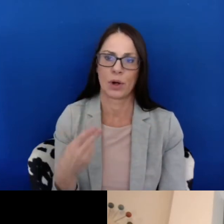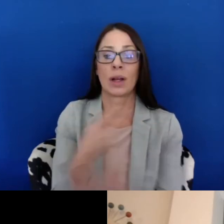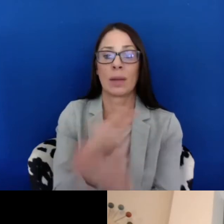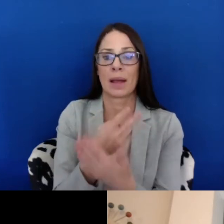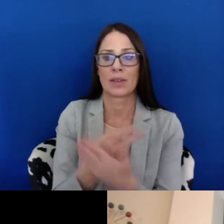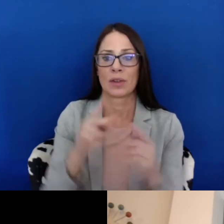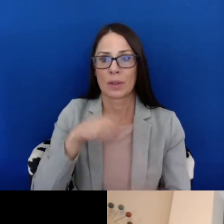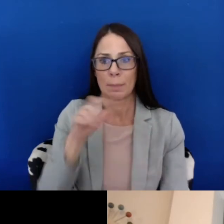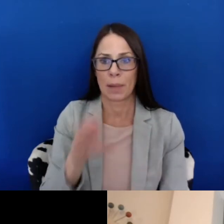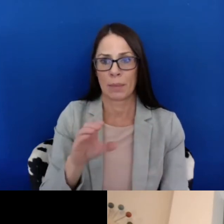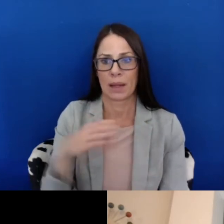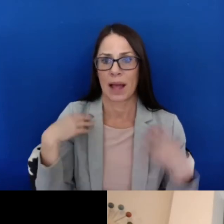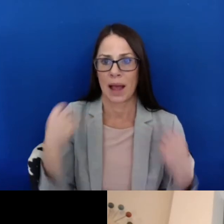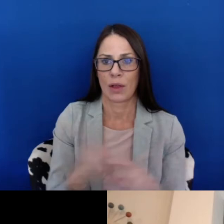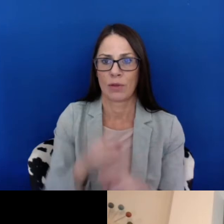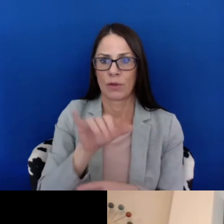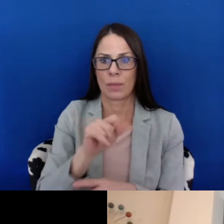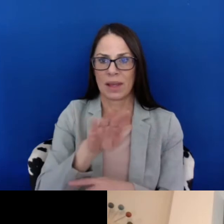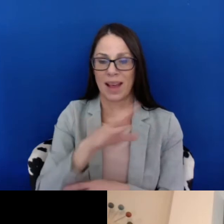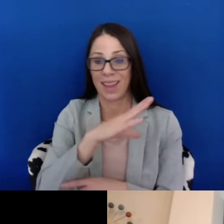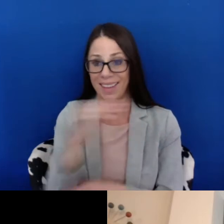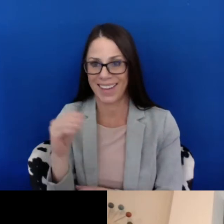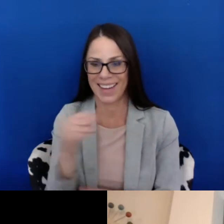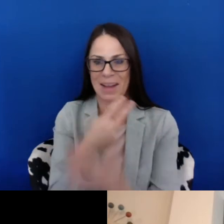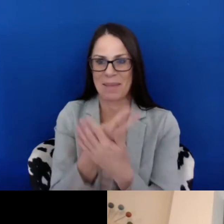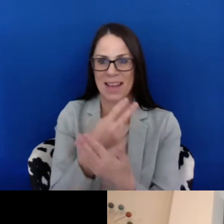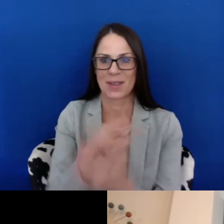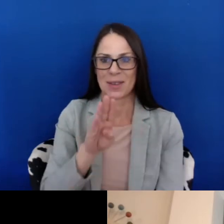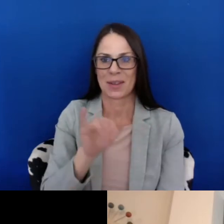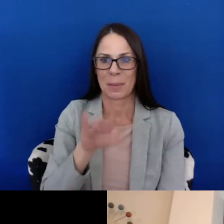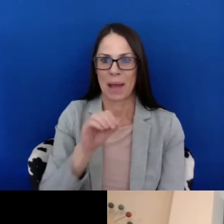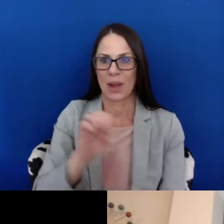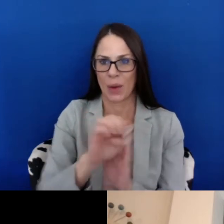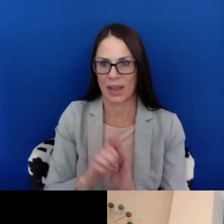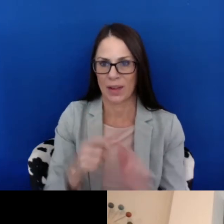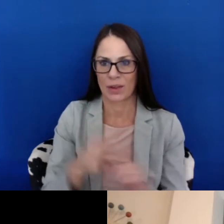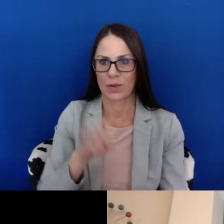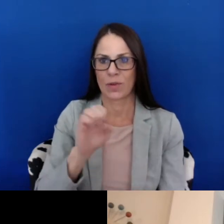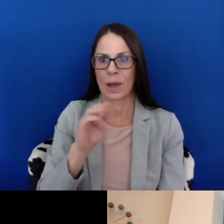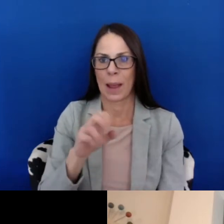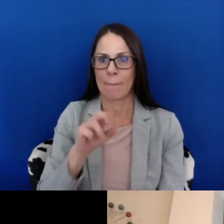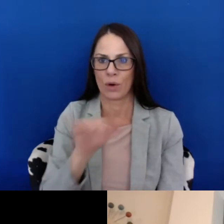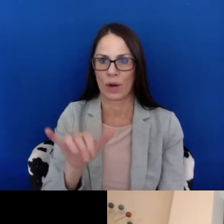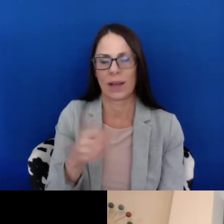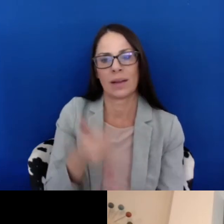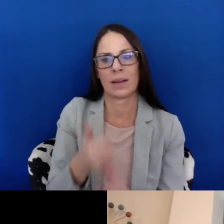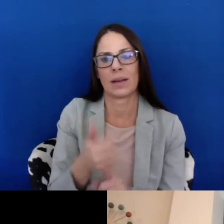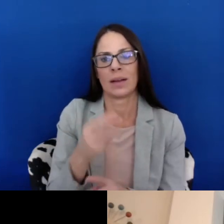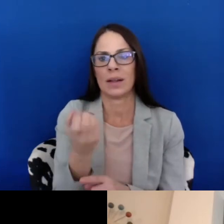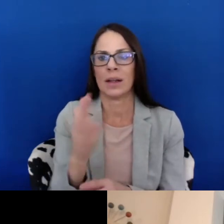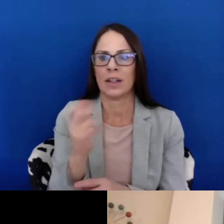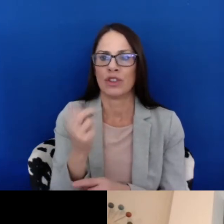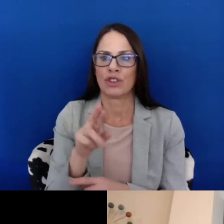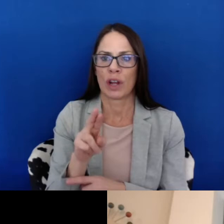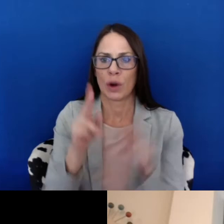from Yale and investors in bioethics for memory. 15:50:24 She is the chairperson of the Georgia,